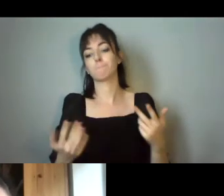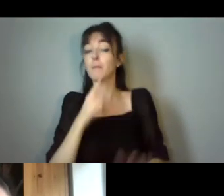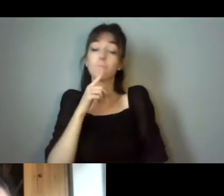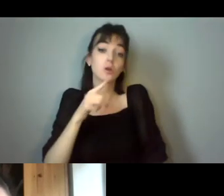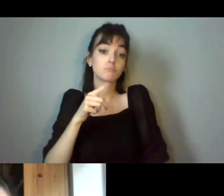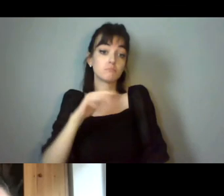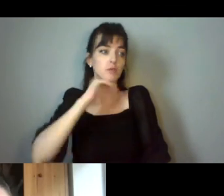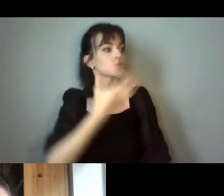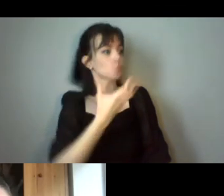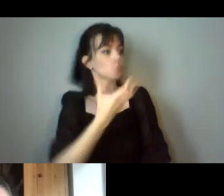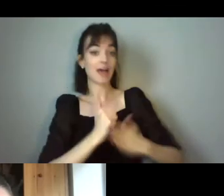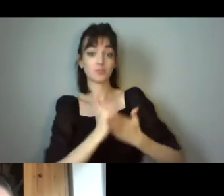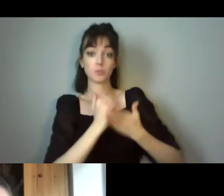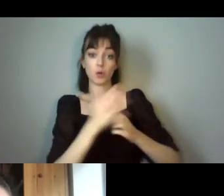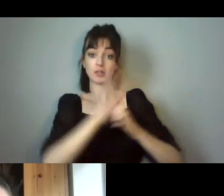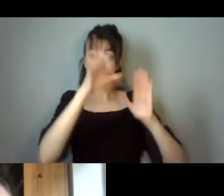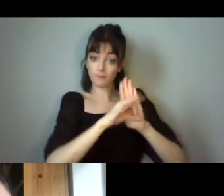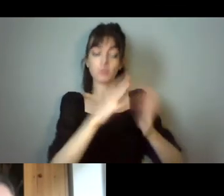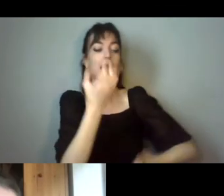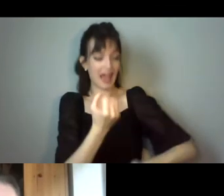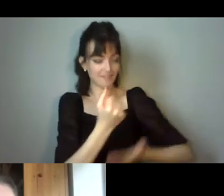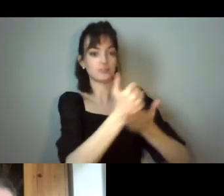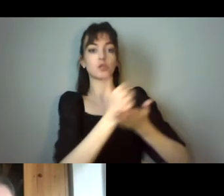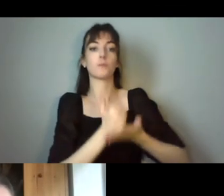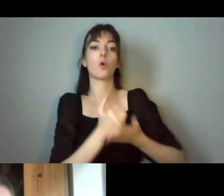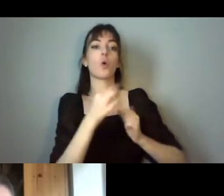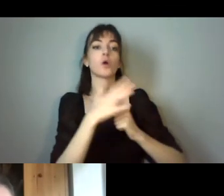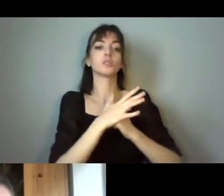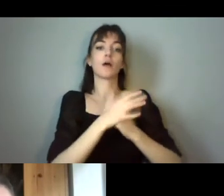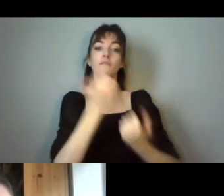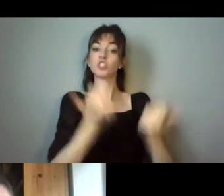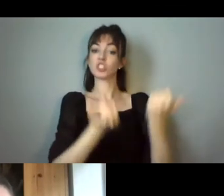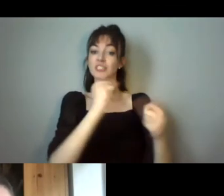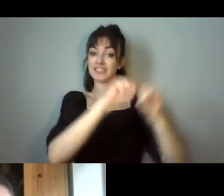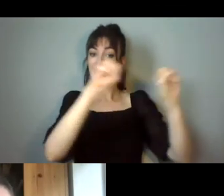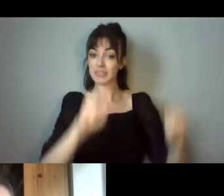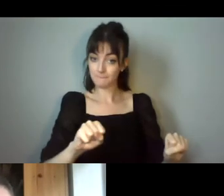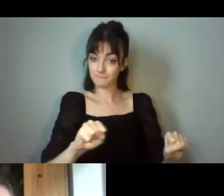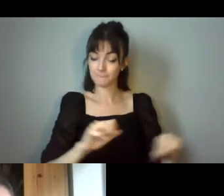of the government, because we had the support of the judicial system, and some part of the